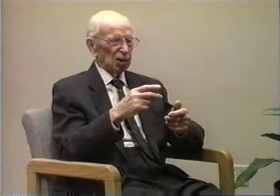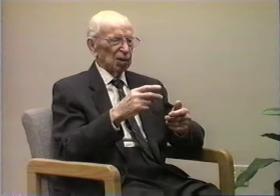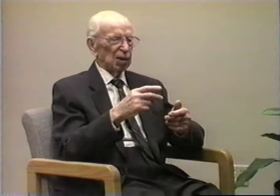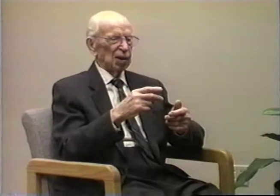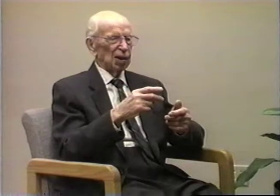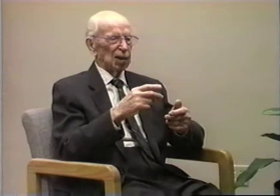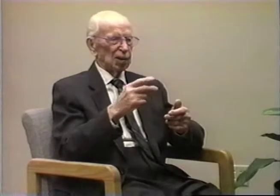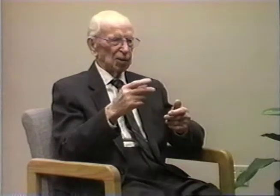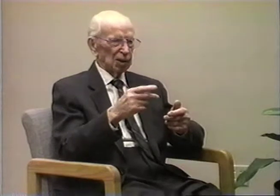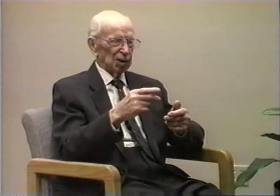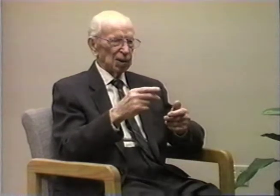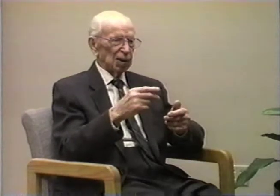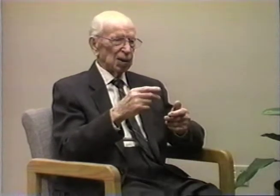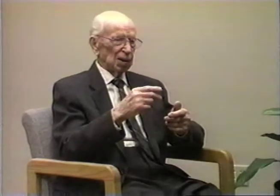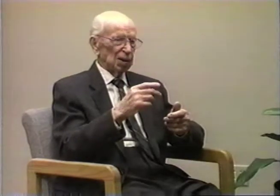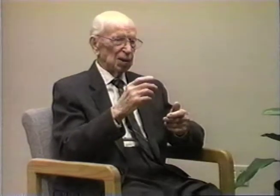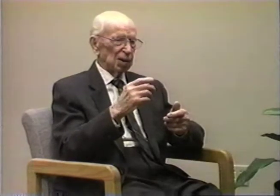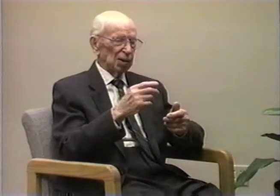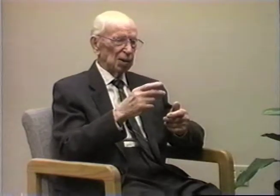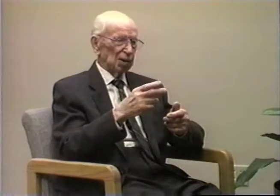I don't remember who that was.